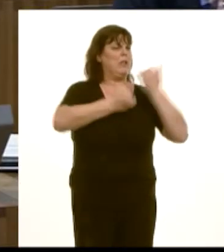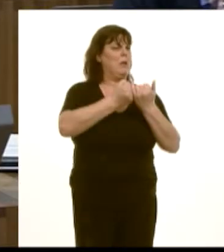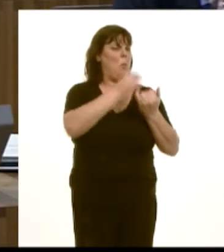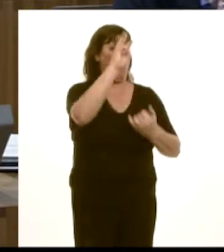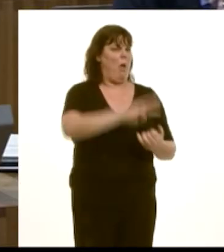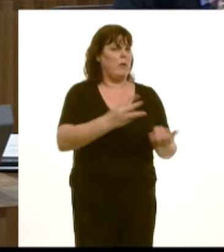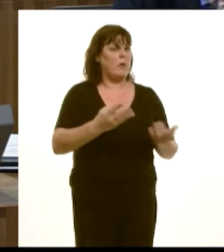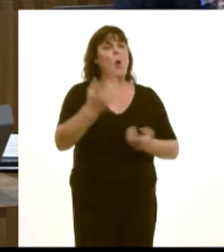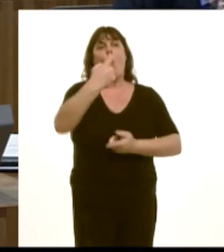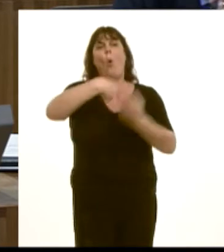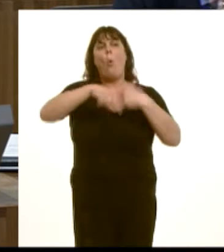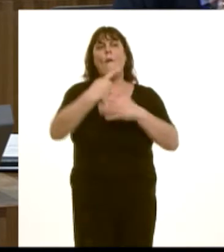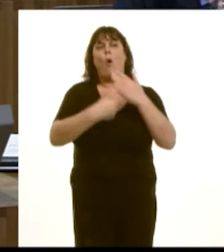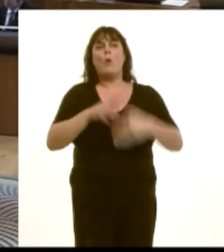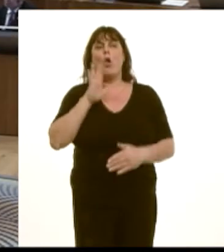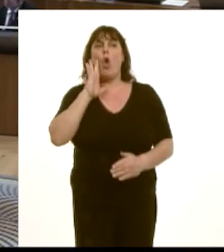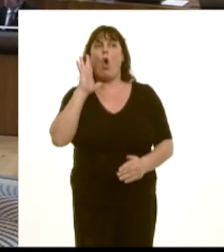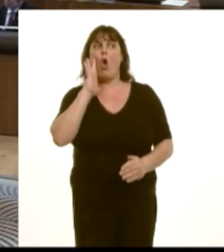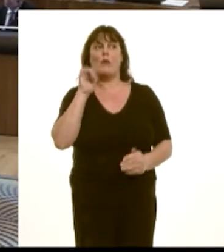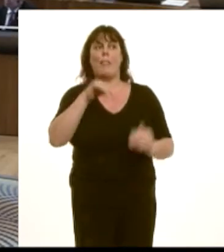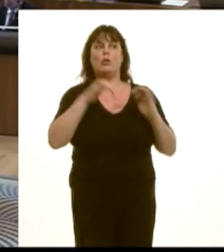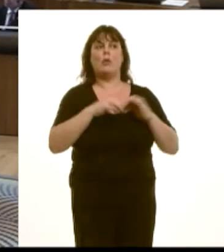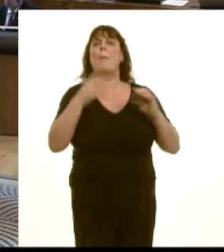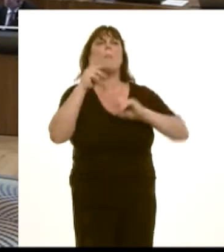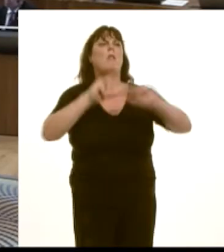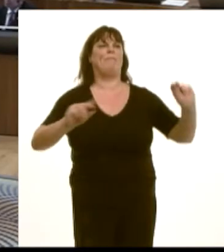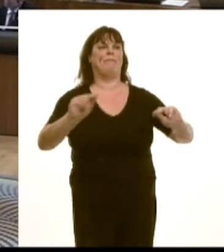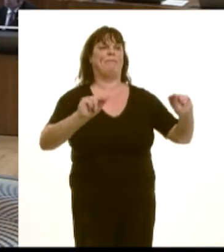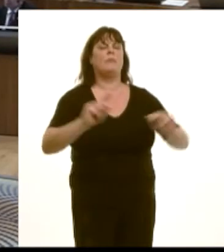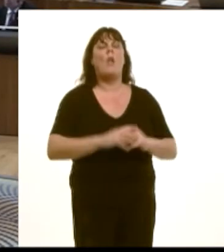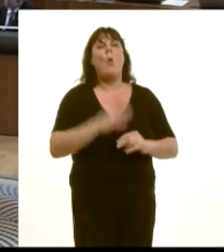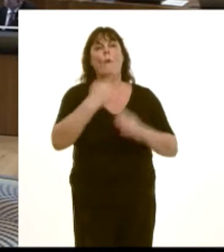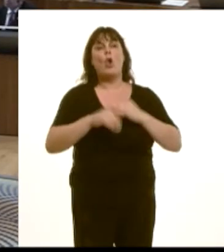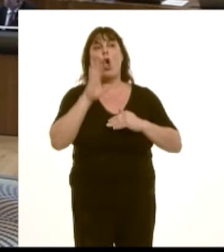Carwyn Jones: We have only just heard in this Chamber the position of Northern Ireland,